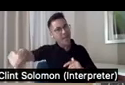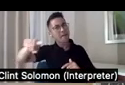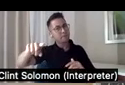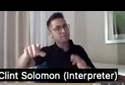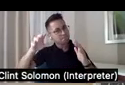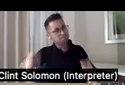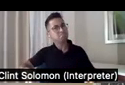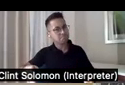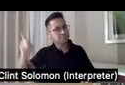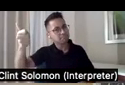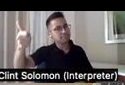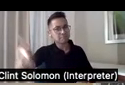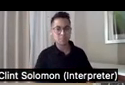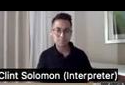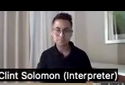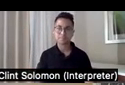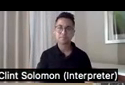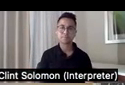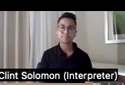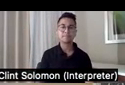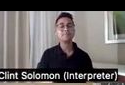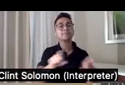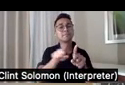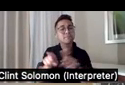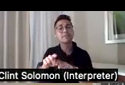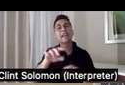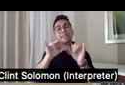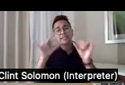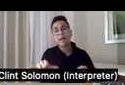all right and of course systematic preference assessment can help you with some of this